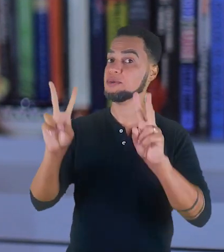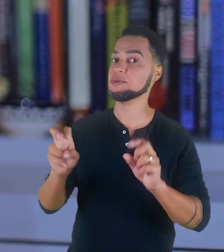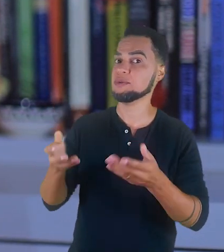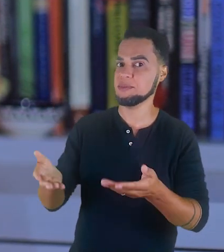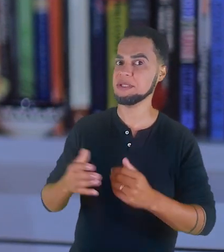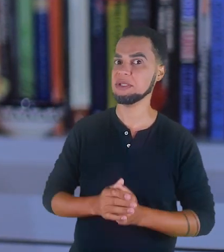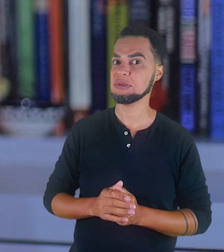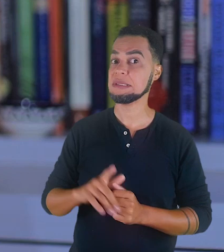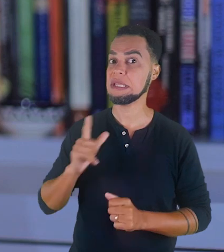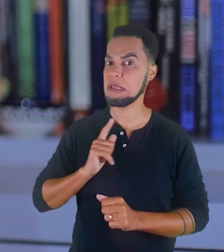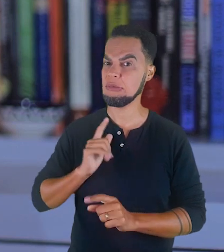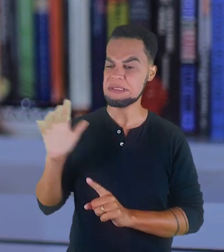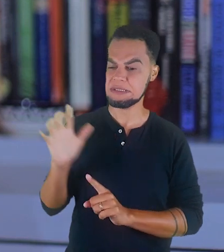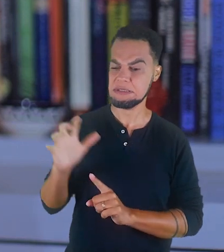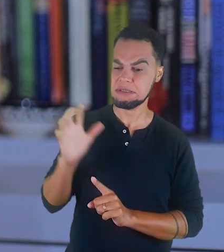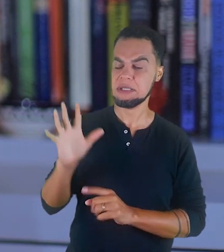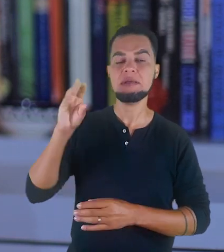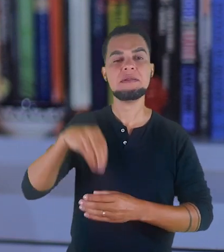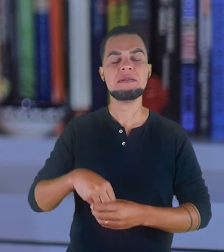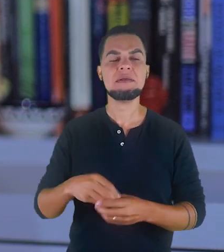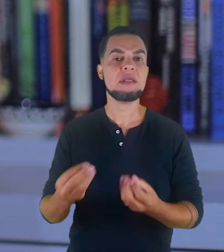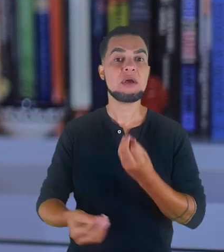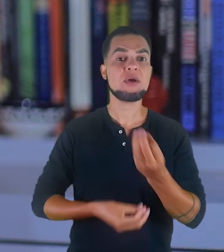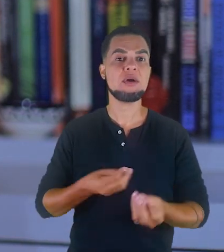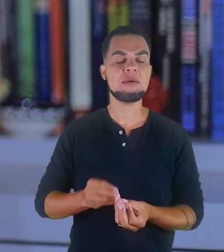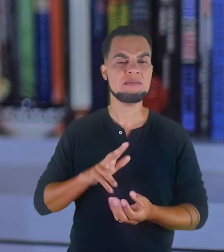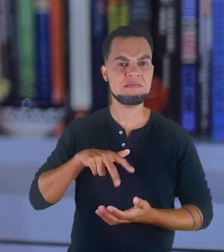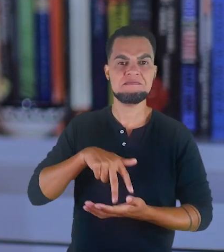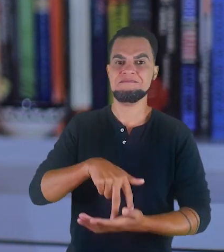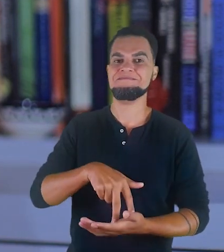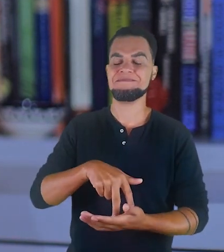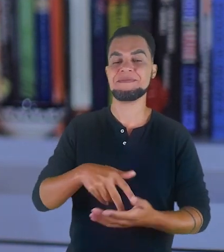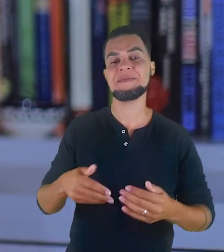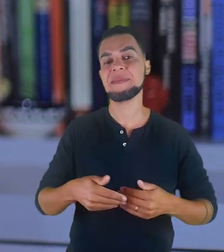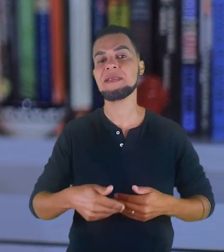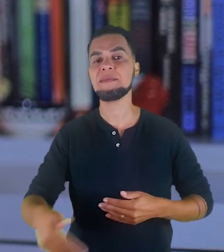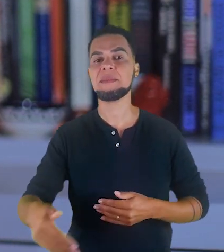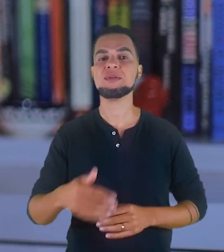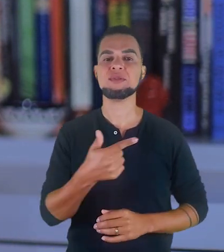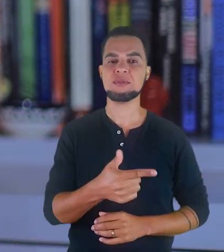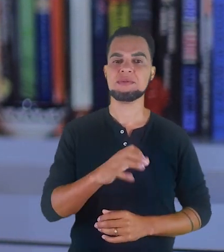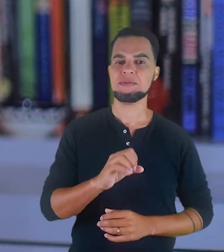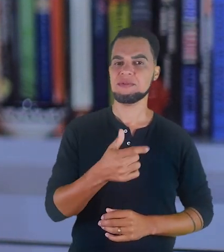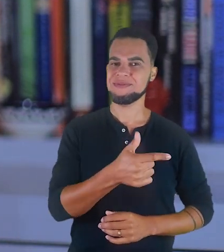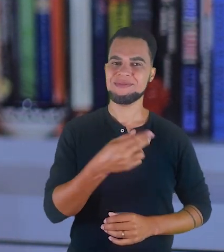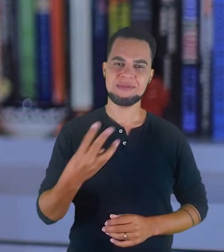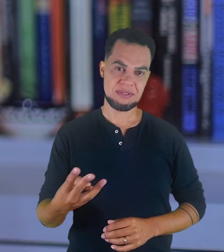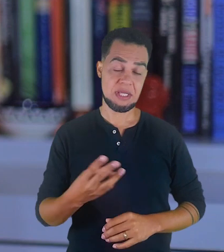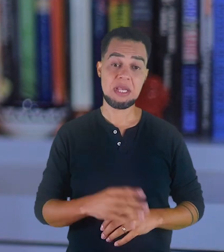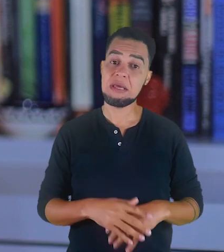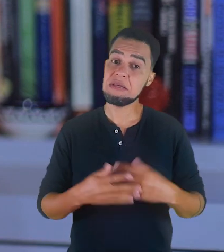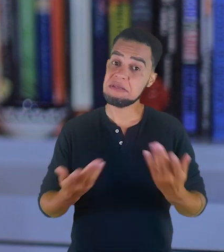including some internal tensions about how to take a stand from 2023 onwards,